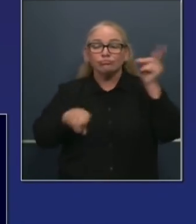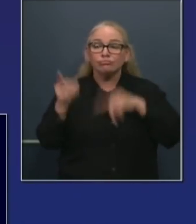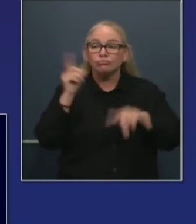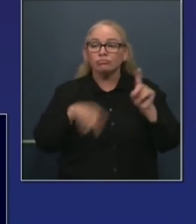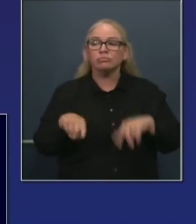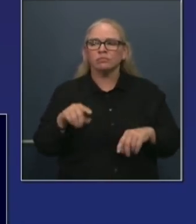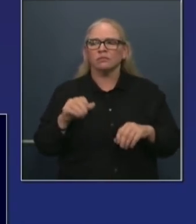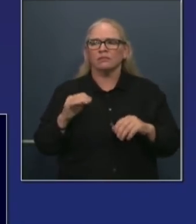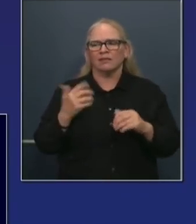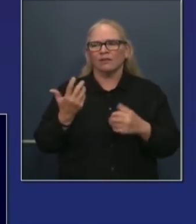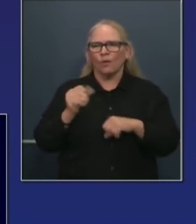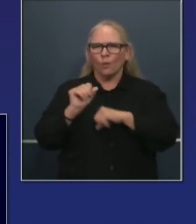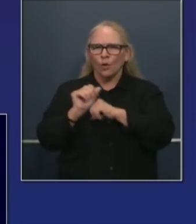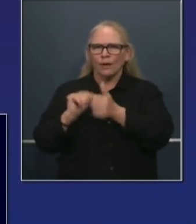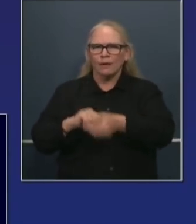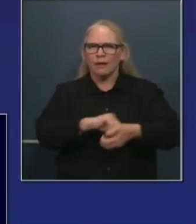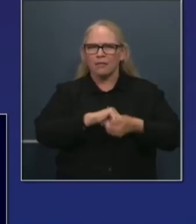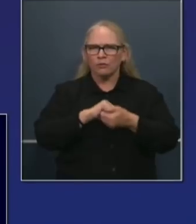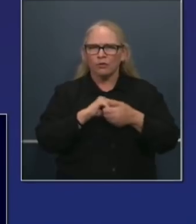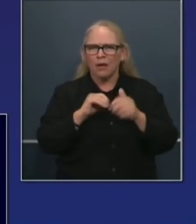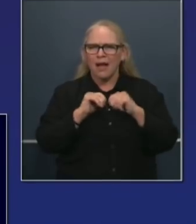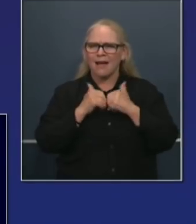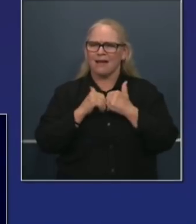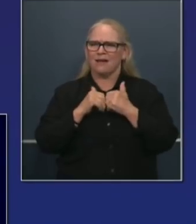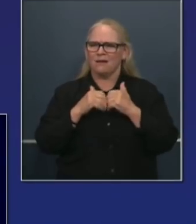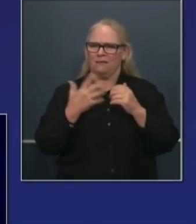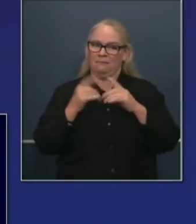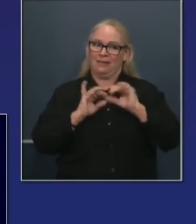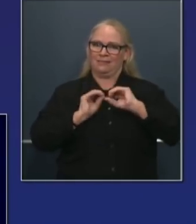YOU'VE BEEN HAVING WONDERFUL INFORMATION WITH THE LEADERSHIP